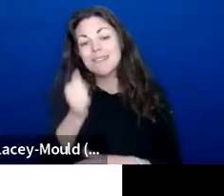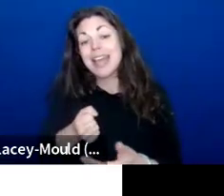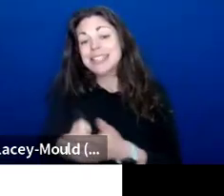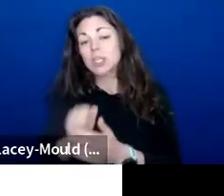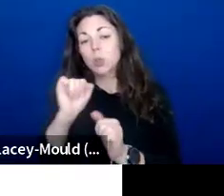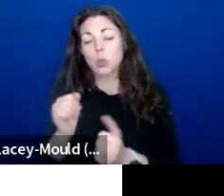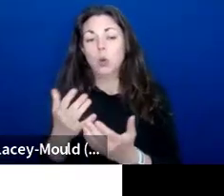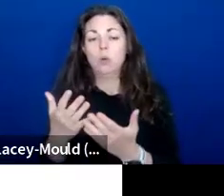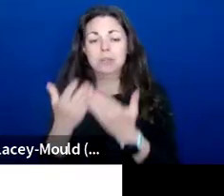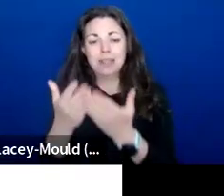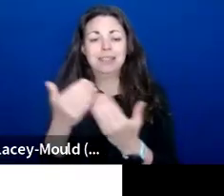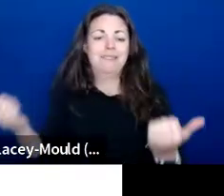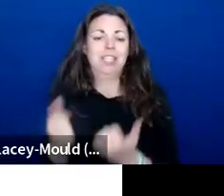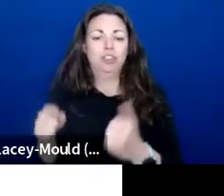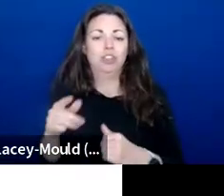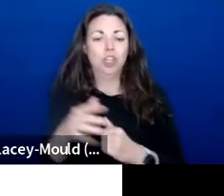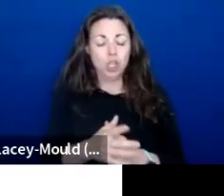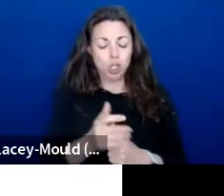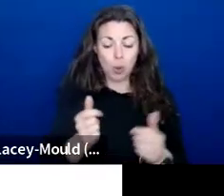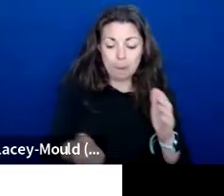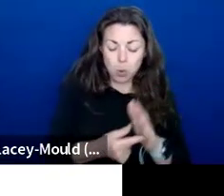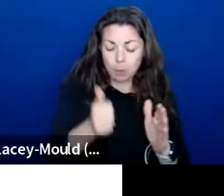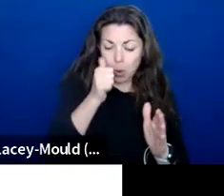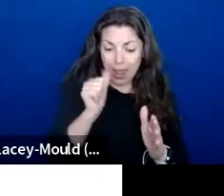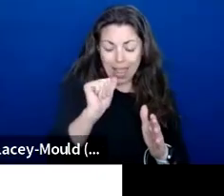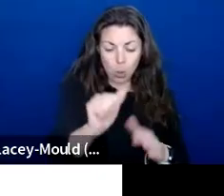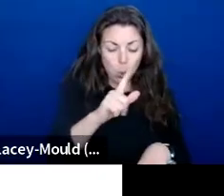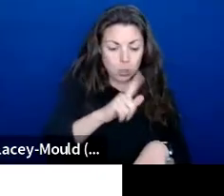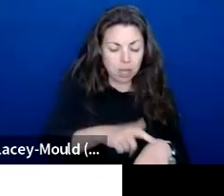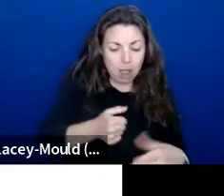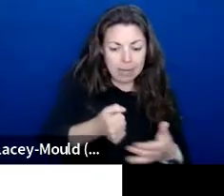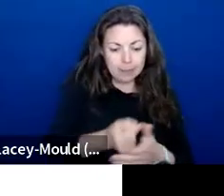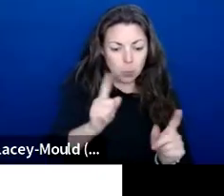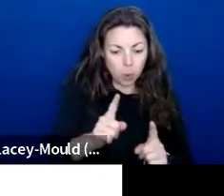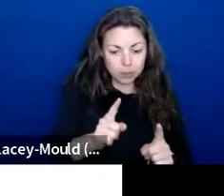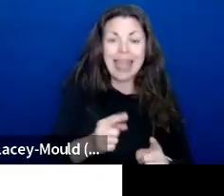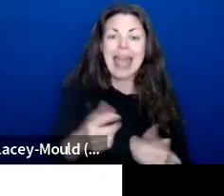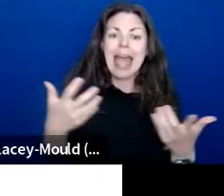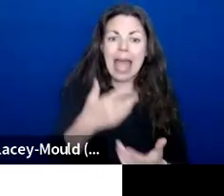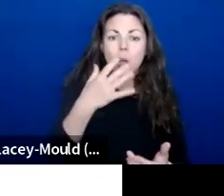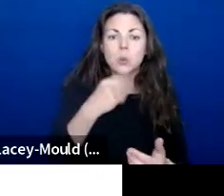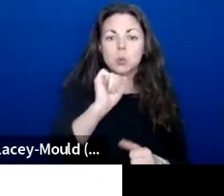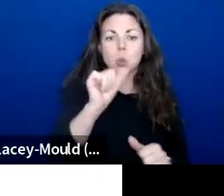left and what the best use of that time is. And finally, it's important to remember to feed back your wins to your